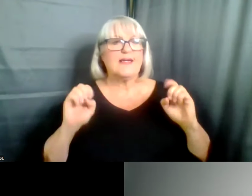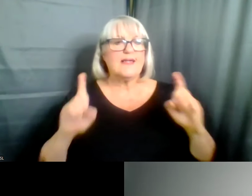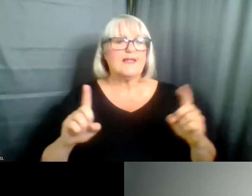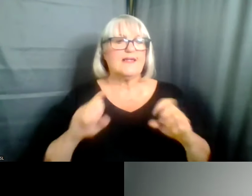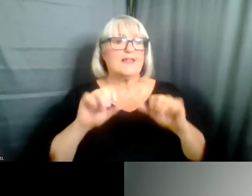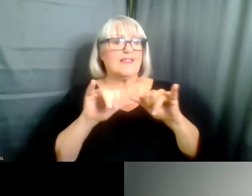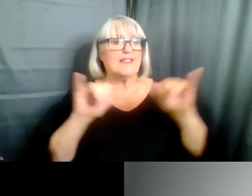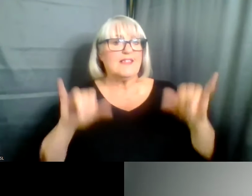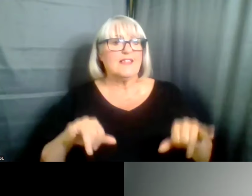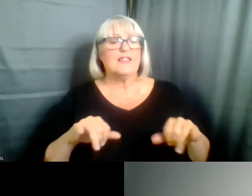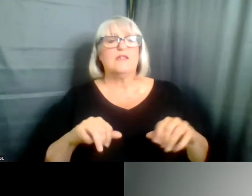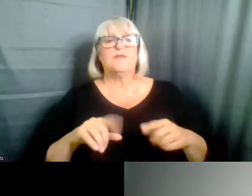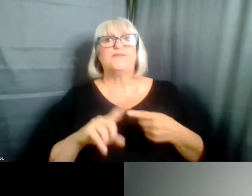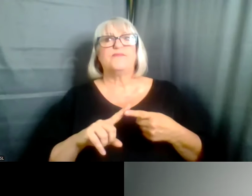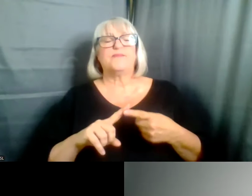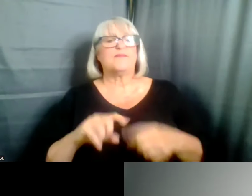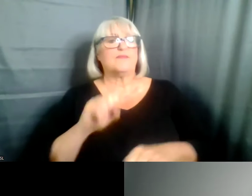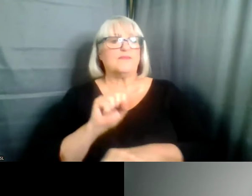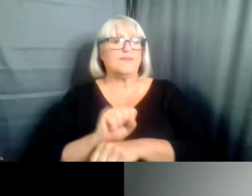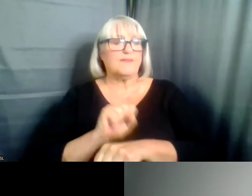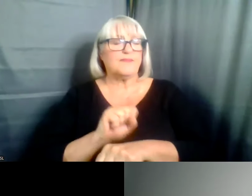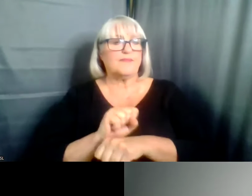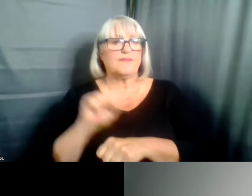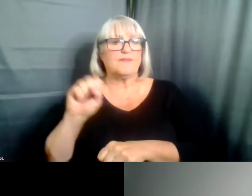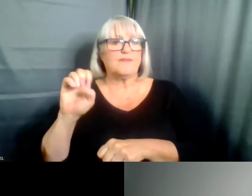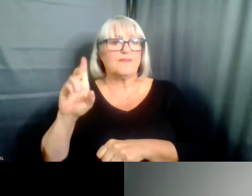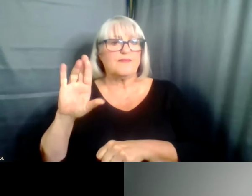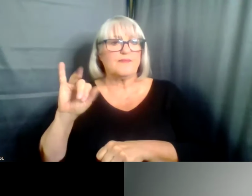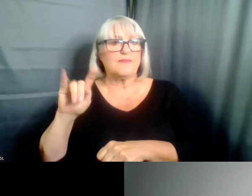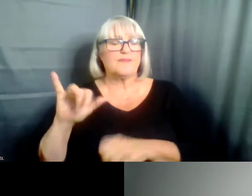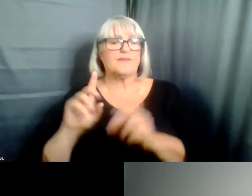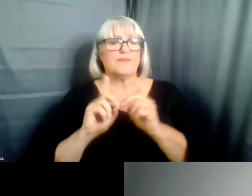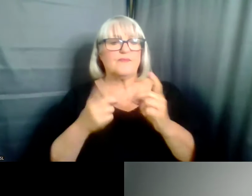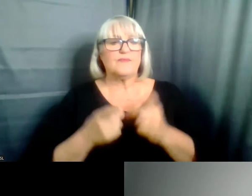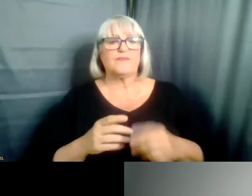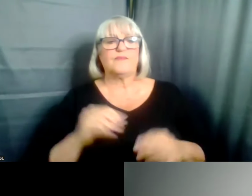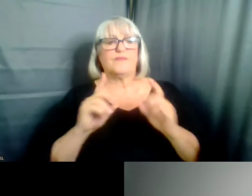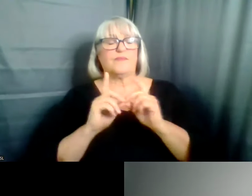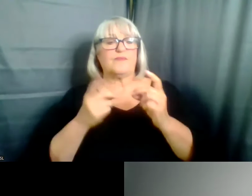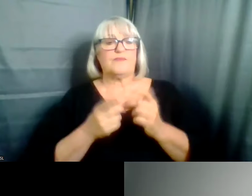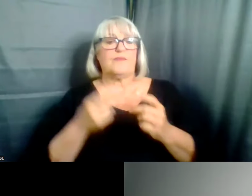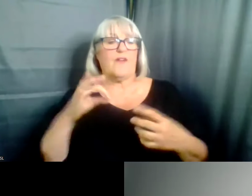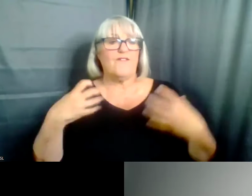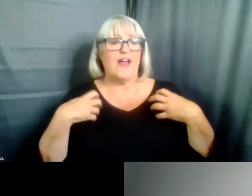system, the employment security department, the Department of Social and Health services.